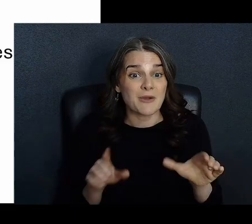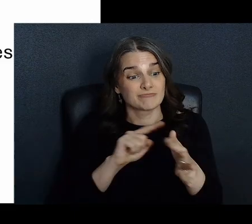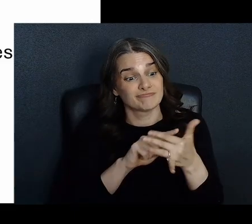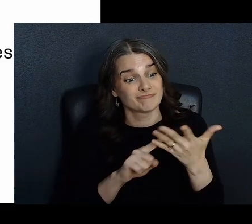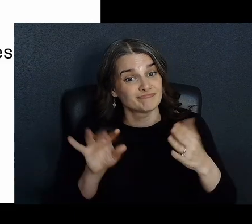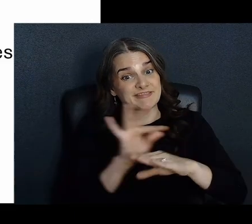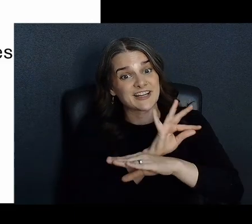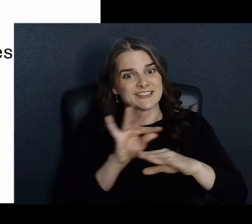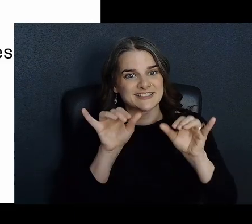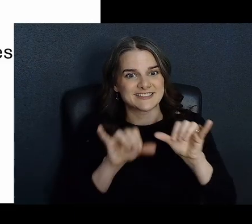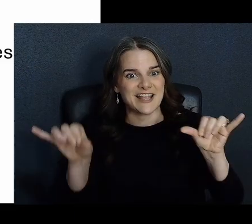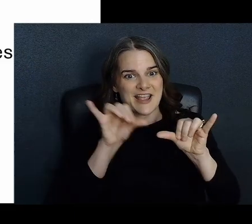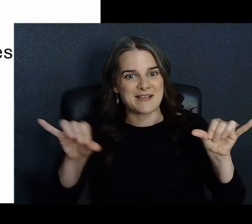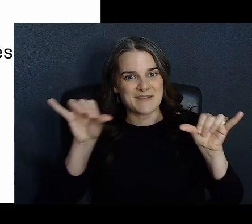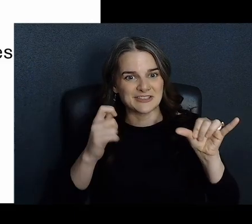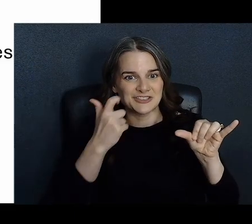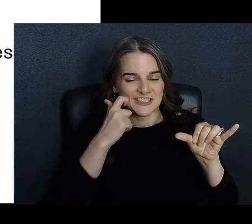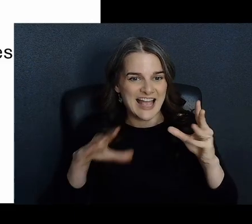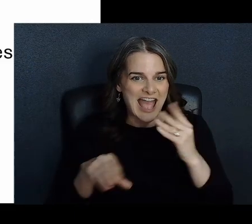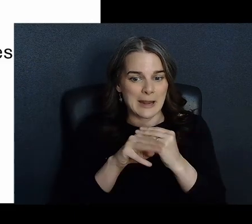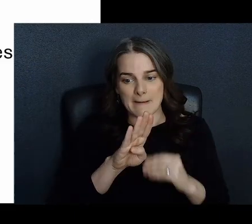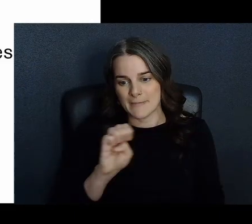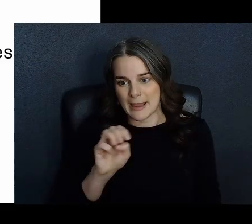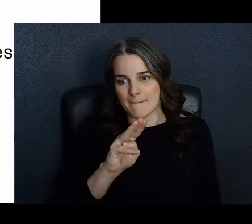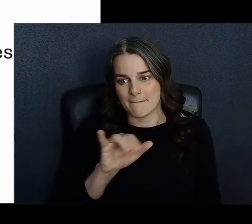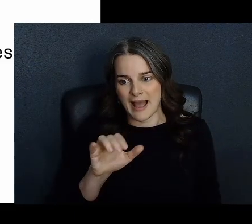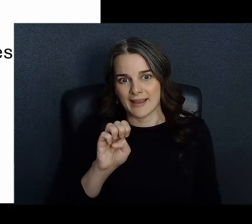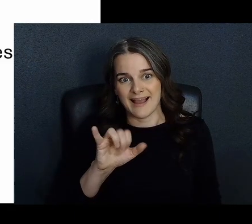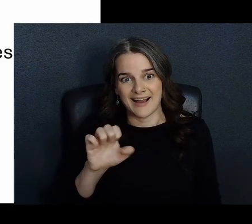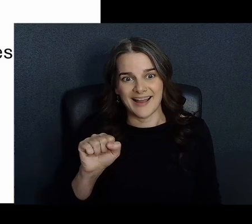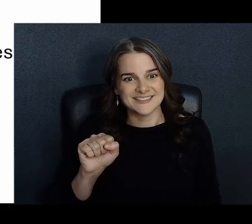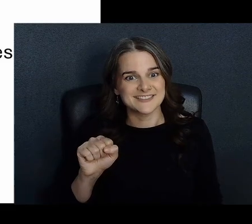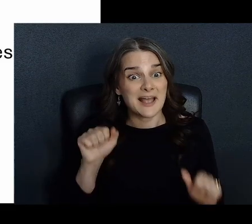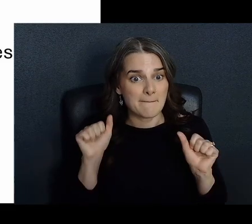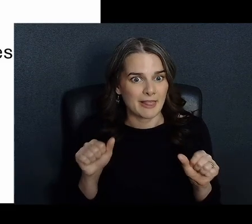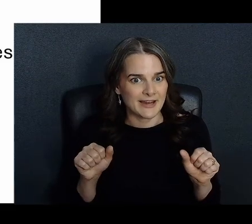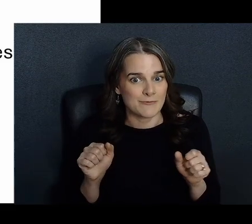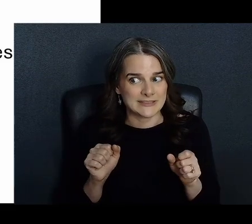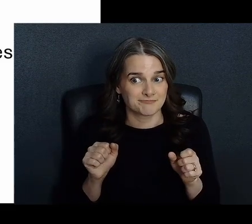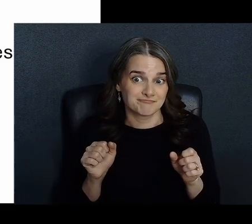and also now just recently added Be My Eyes ability. And I believe maybe still pending,